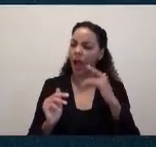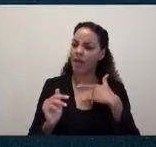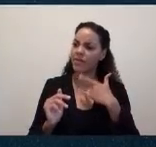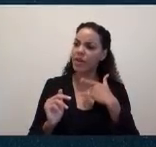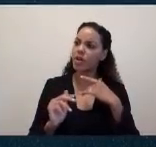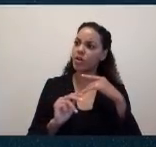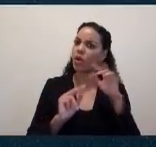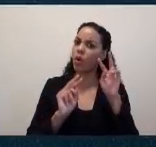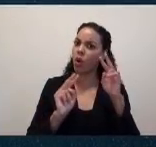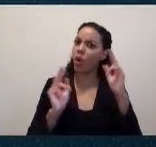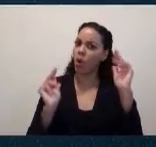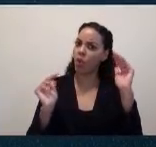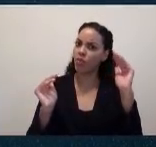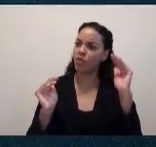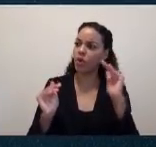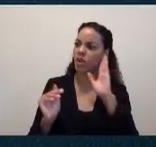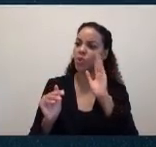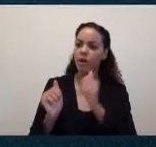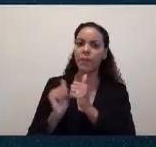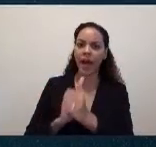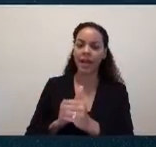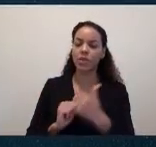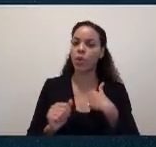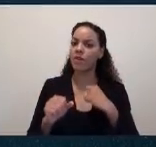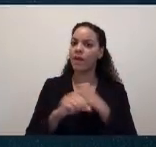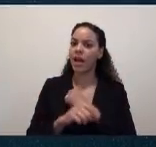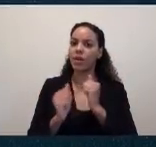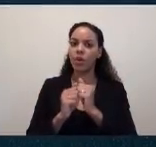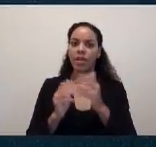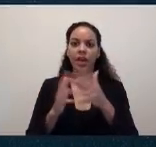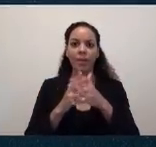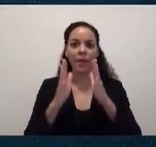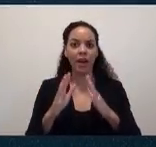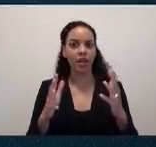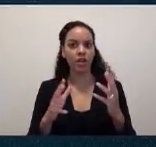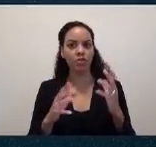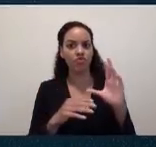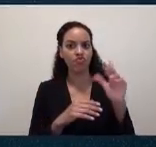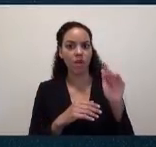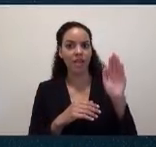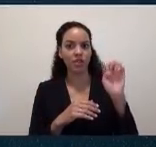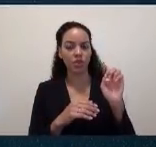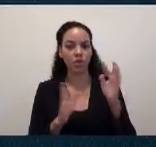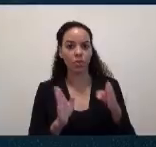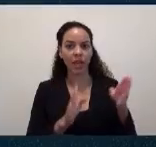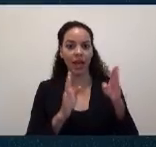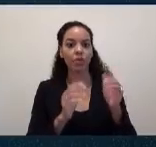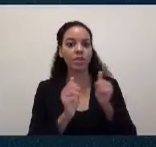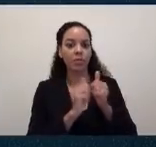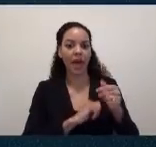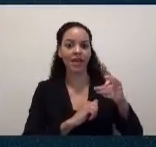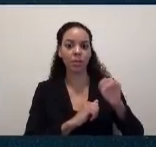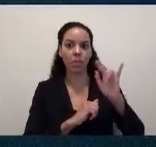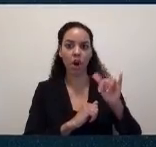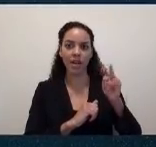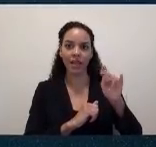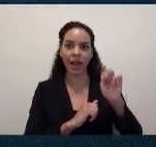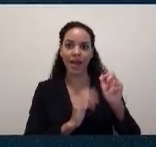American Rescue Plan was passed on a party line agenda, and if we have to do this with just Democrats voting for it